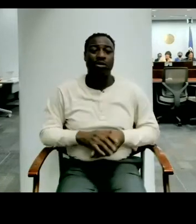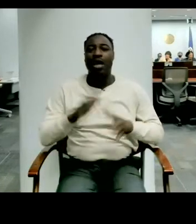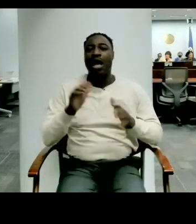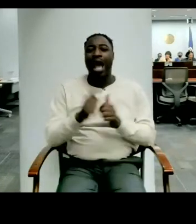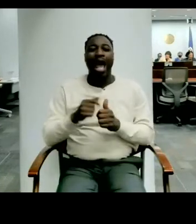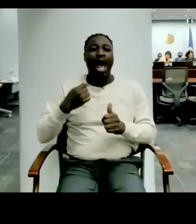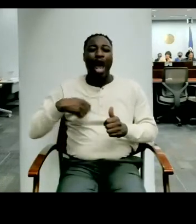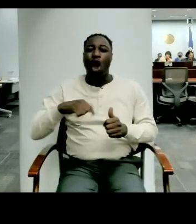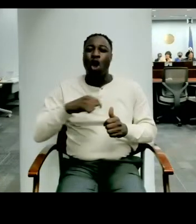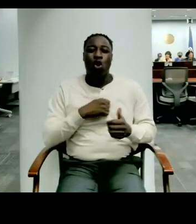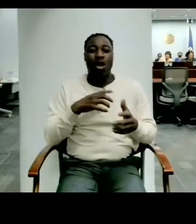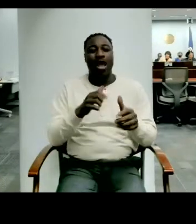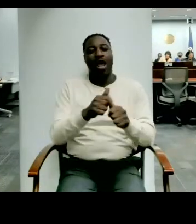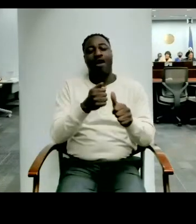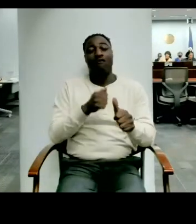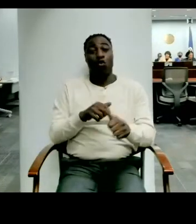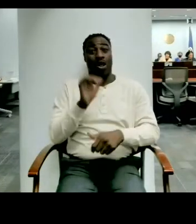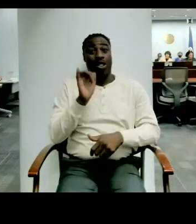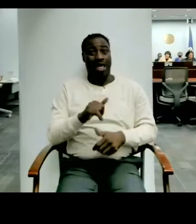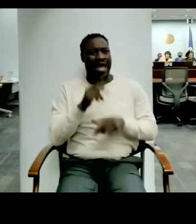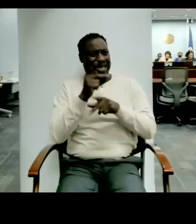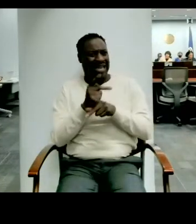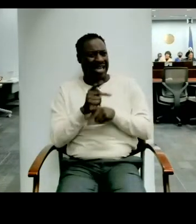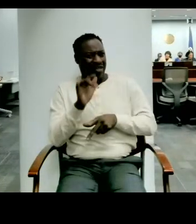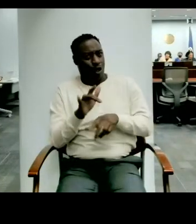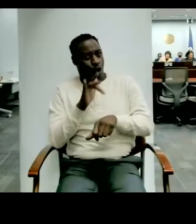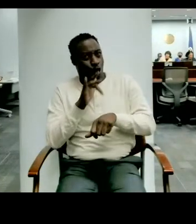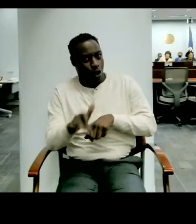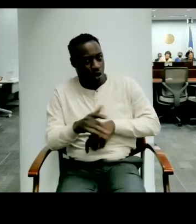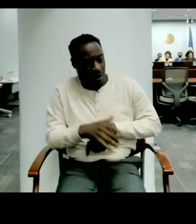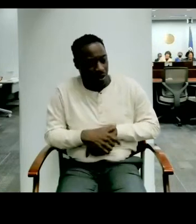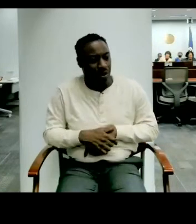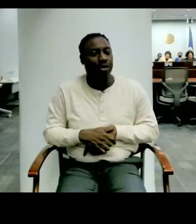I want to ask each of you individually with your very unique and distinct backgrounds.